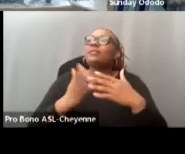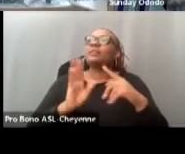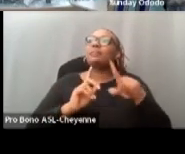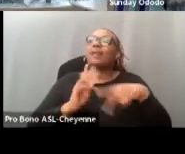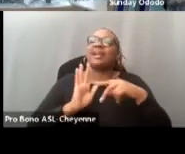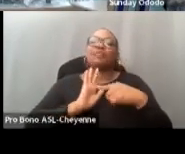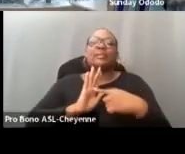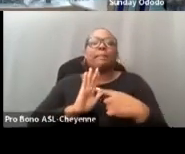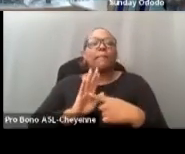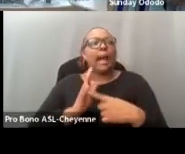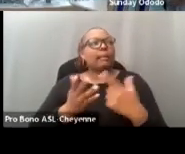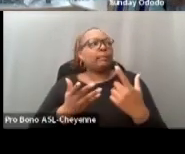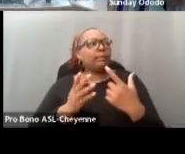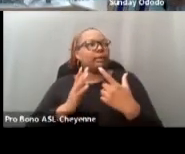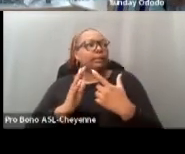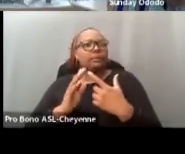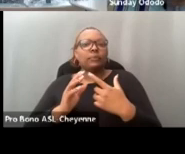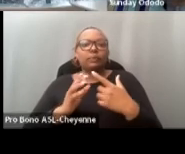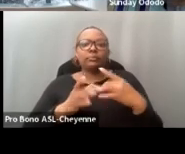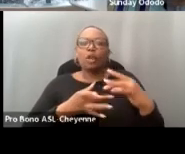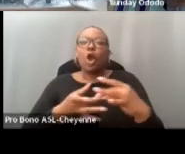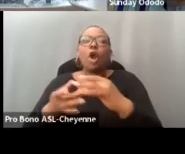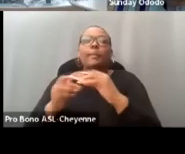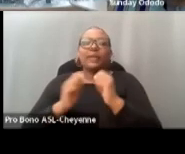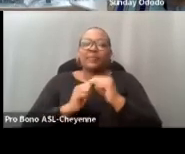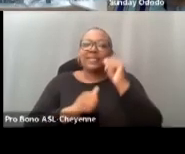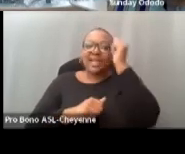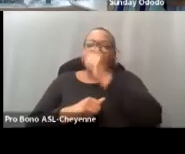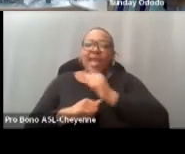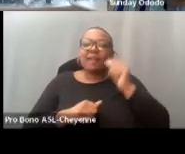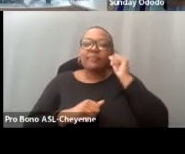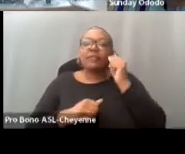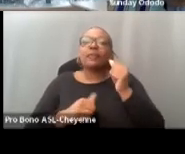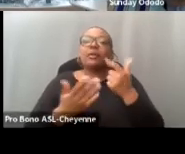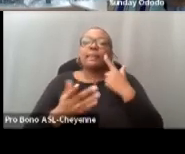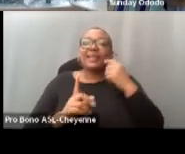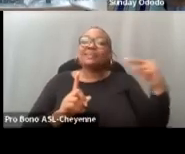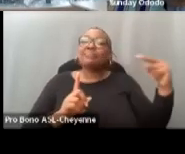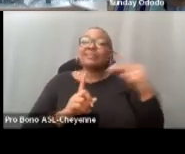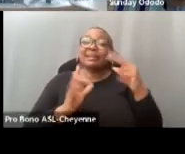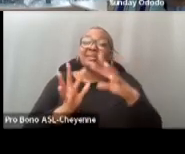or some symbolic hegemony within Africa, because perception matters, and that also speaks